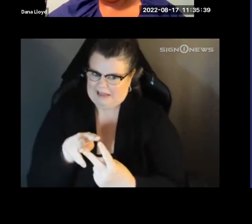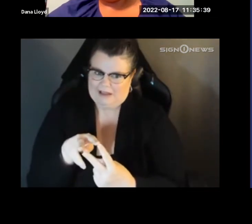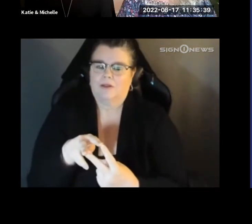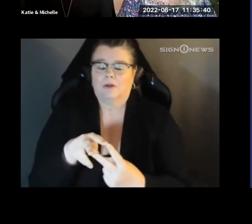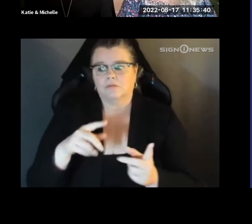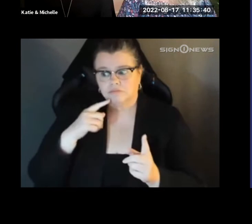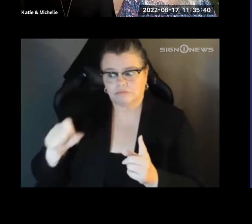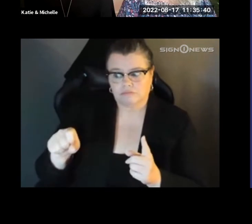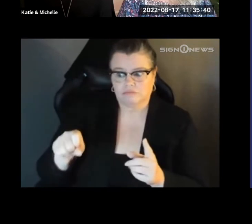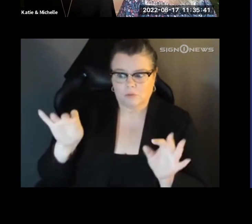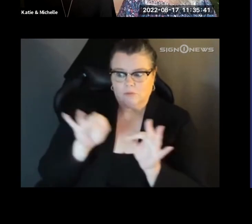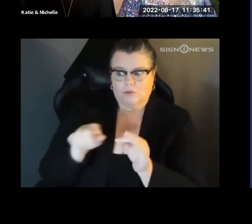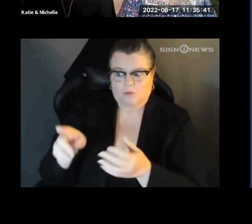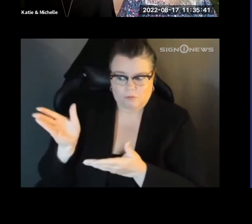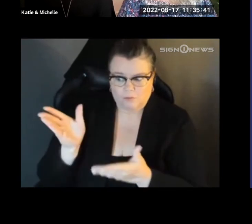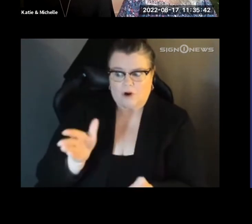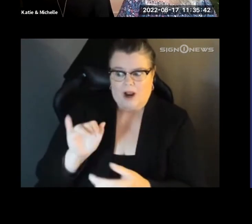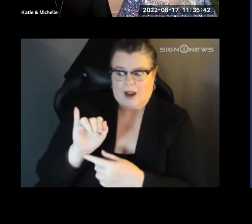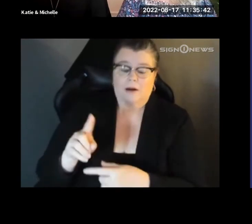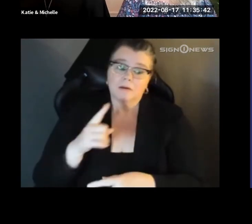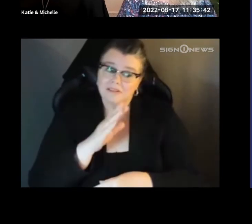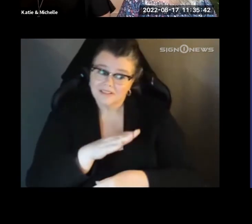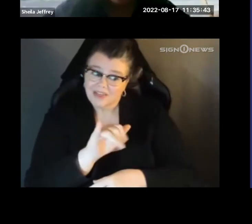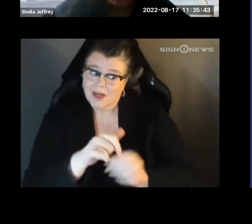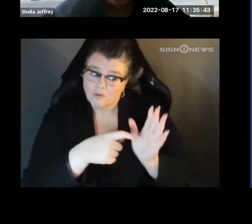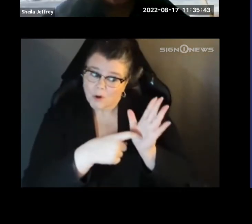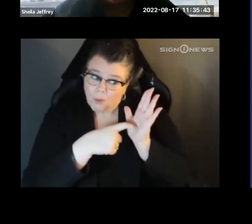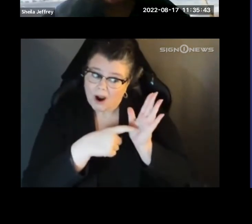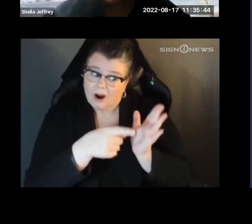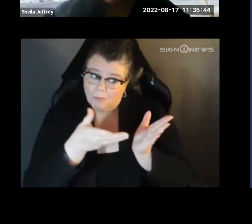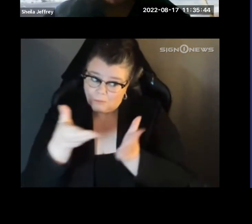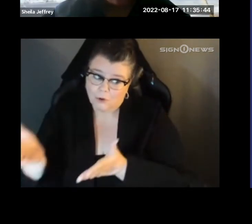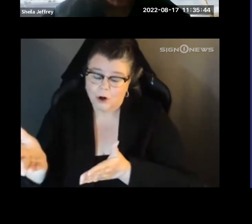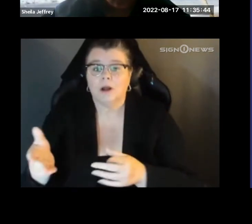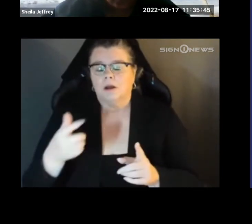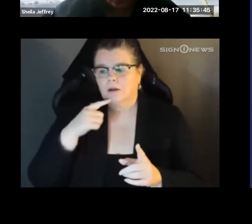is required I just want to say I've done this and I've been through this